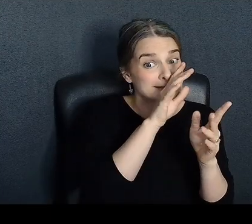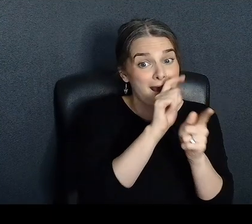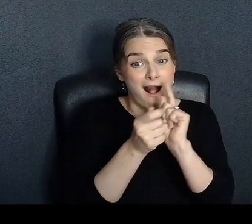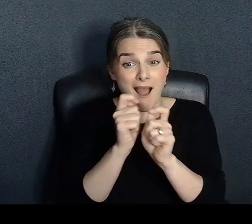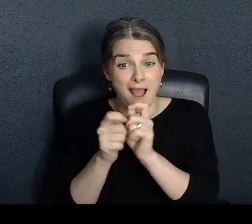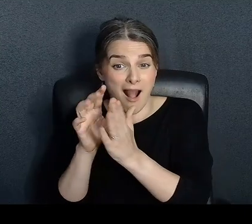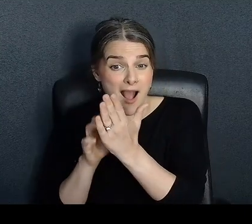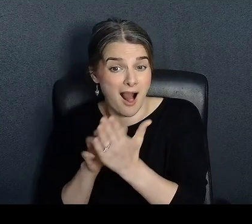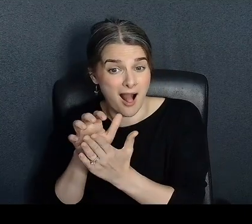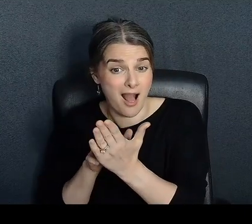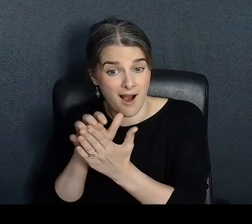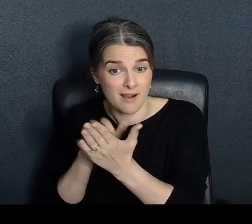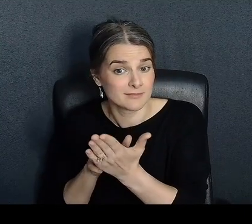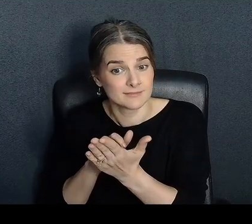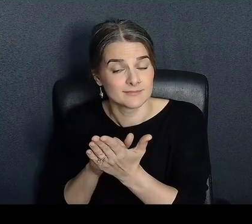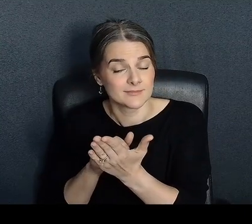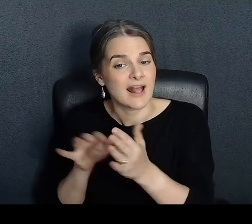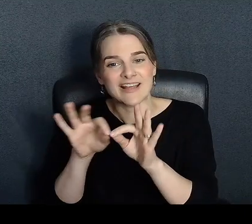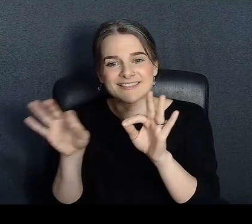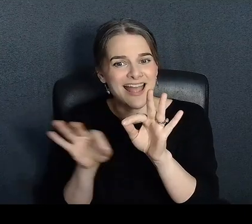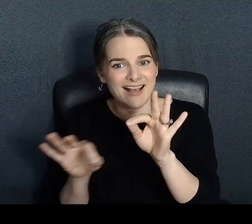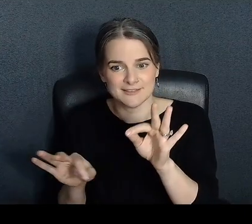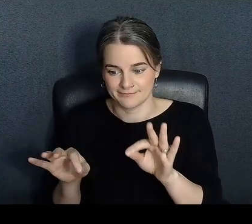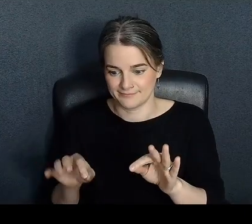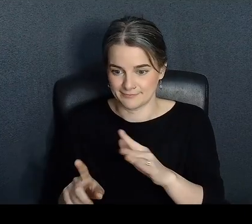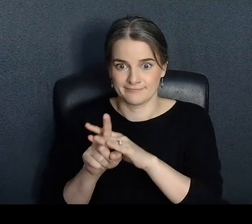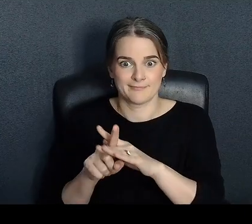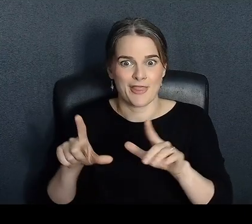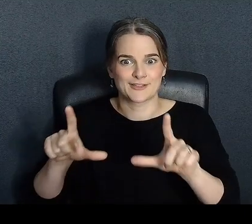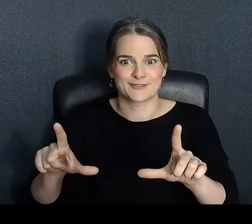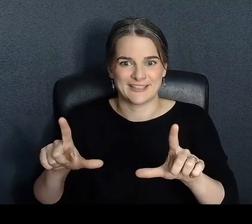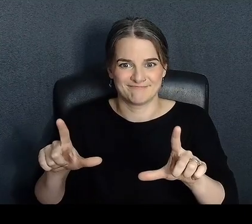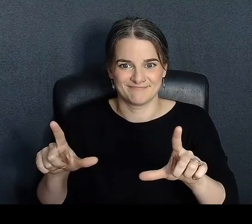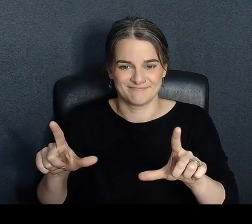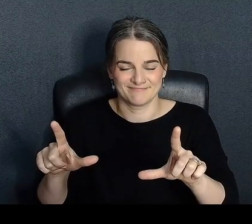And that text is displayed on the screen via AI.